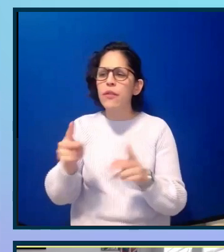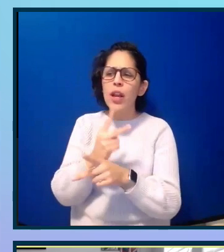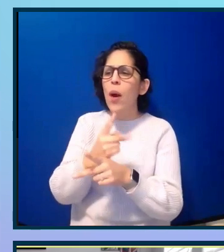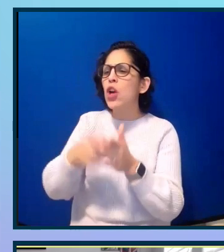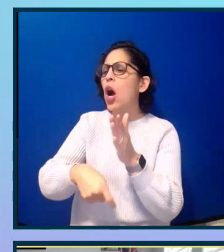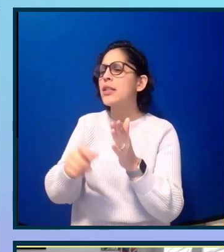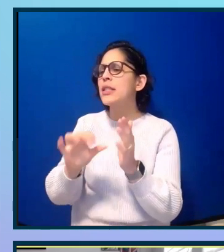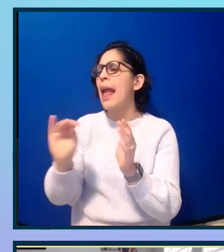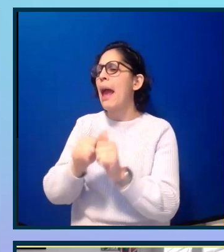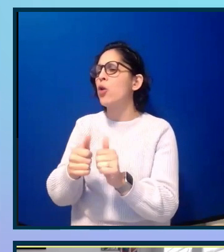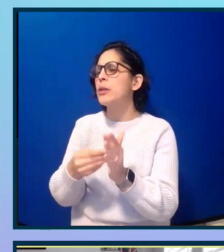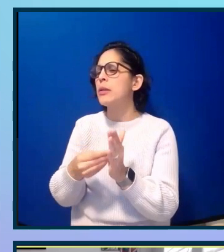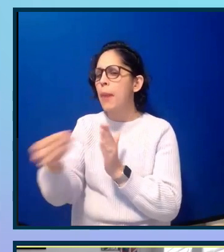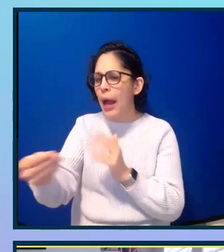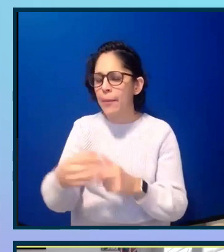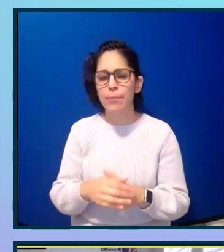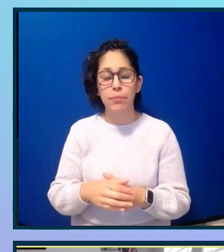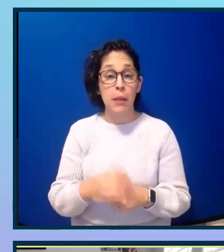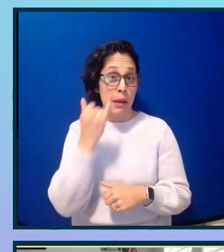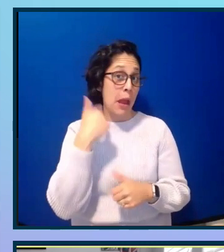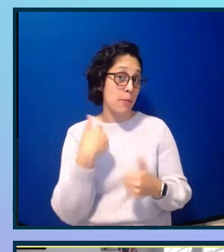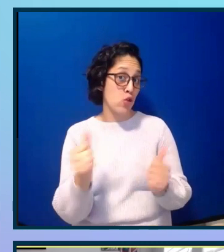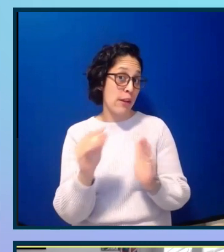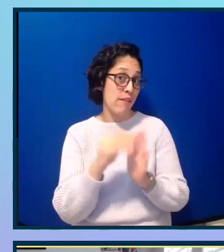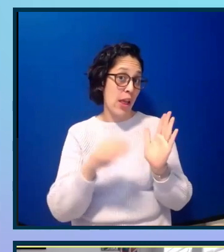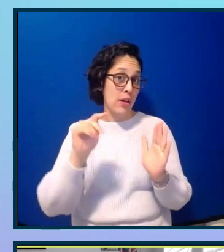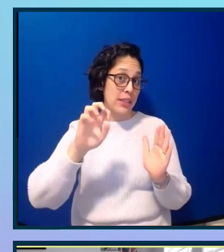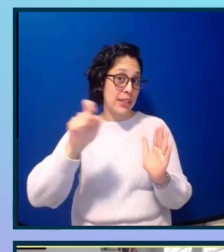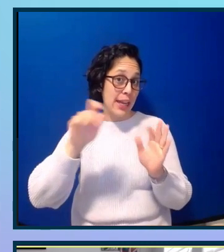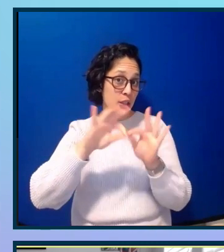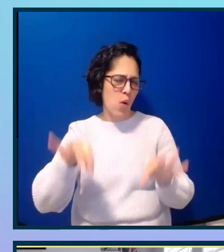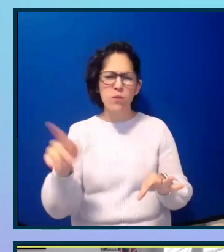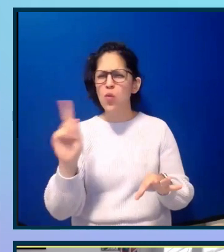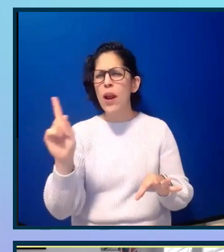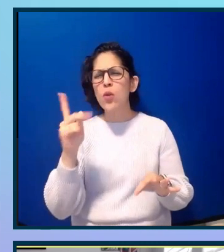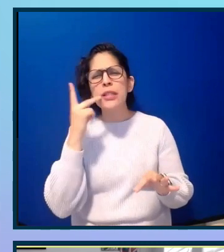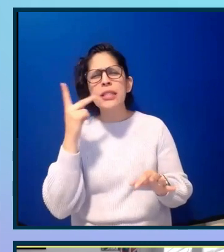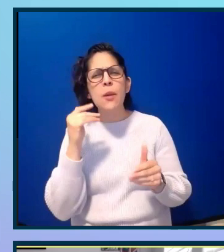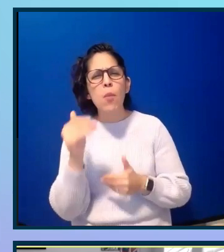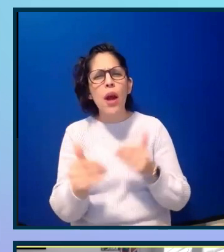If I'm trying to fill out my tax forms, where do I find out the process that I need to go through